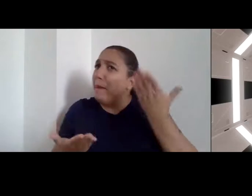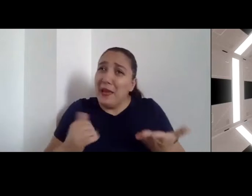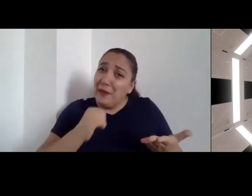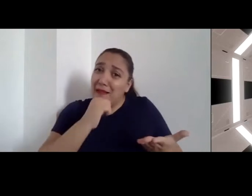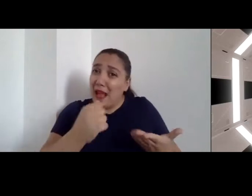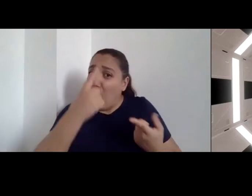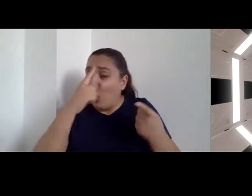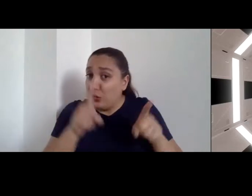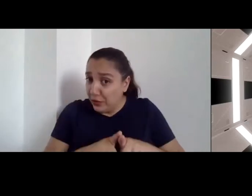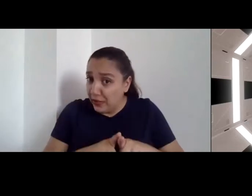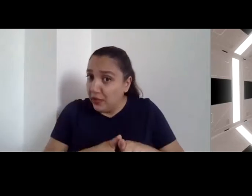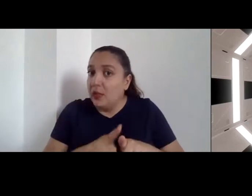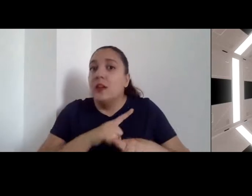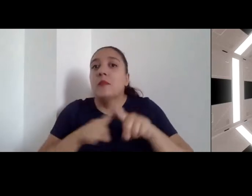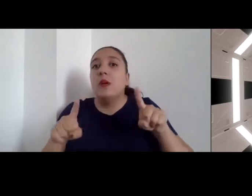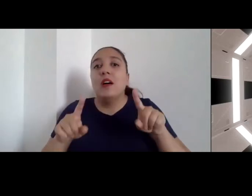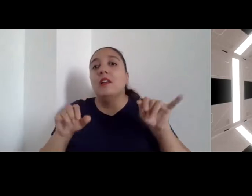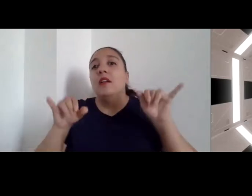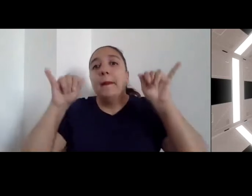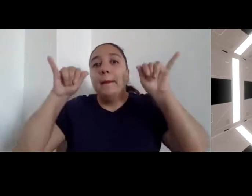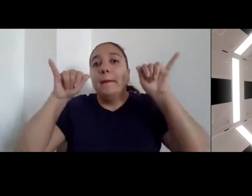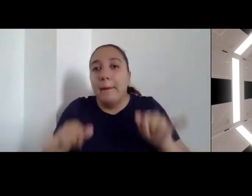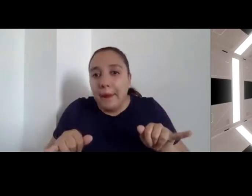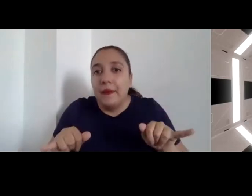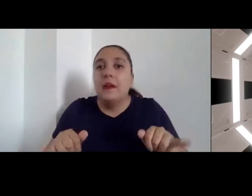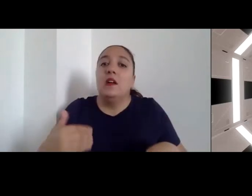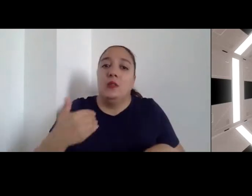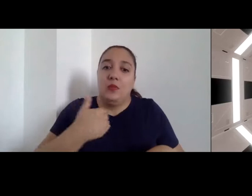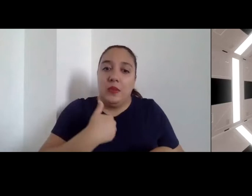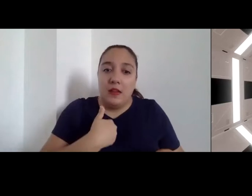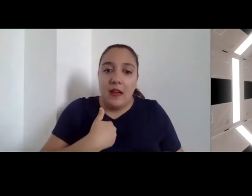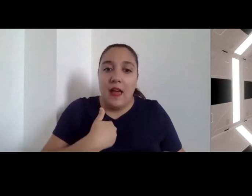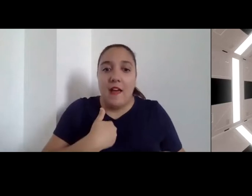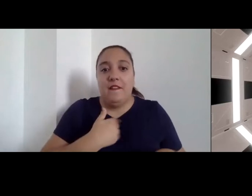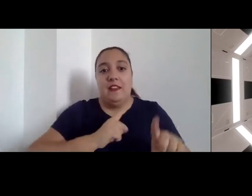we now have the benefit of a number of intersectional series of performance and practice and surveillance